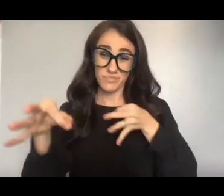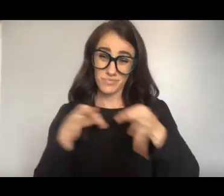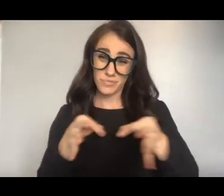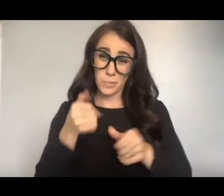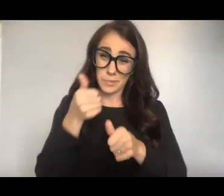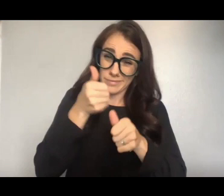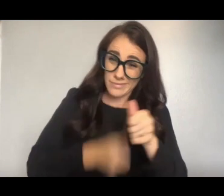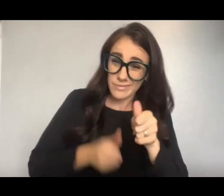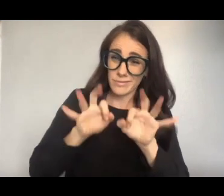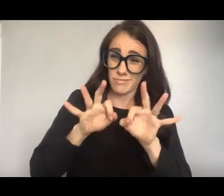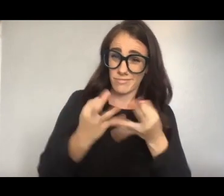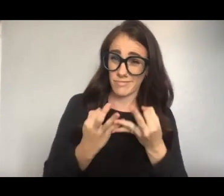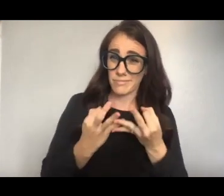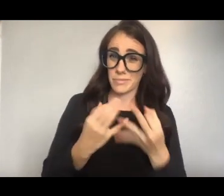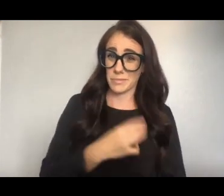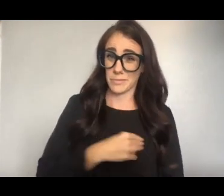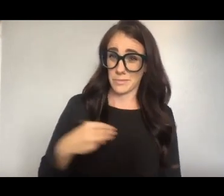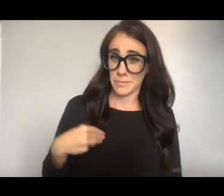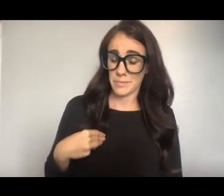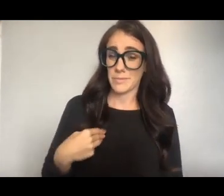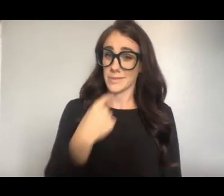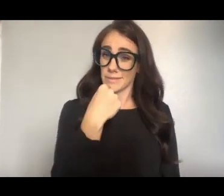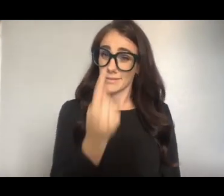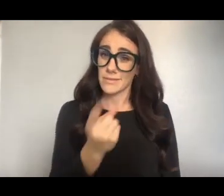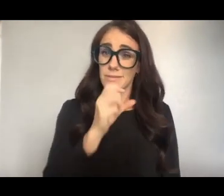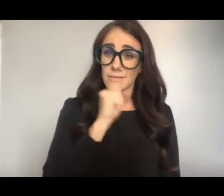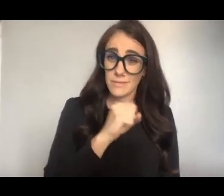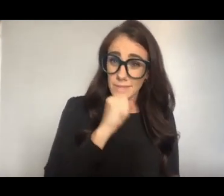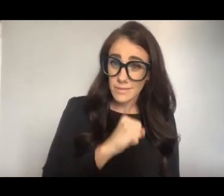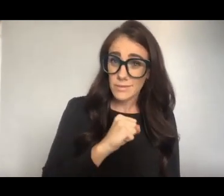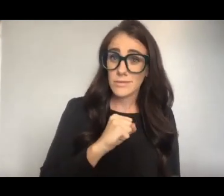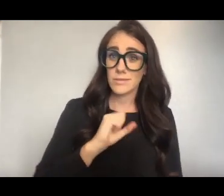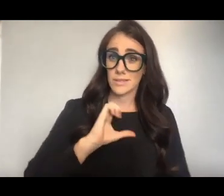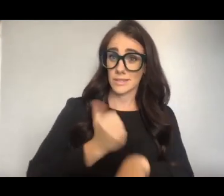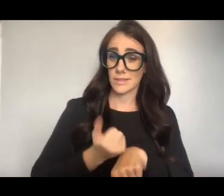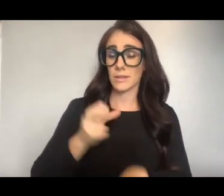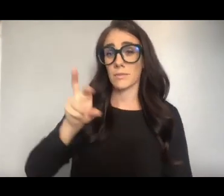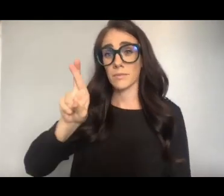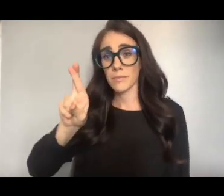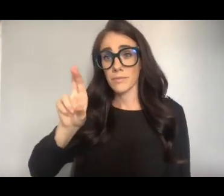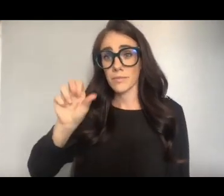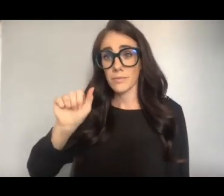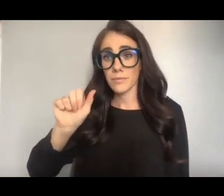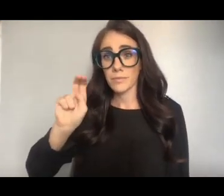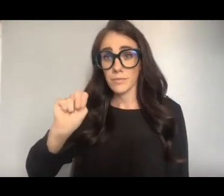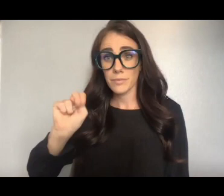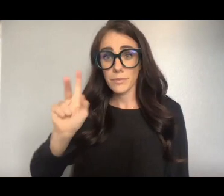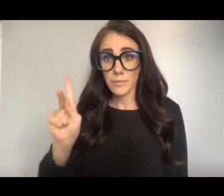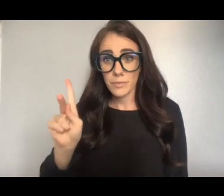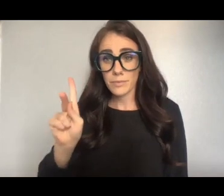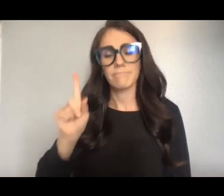But if I'm going to be describing each family member and telling you their age and setting them up by